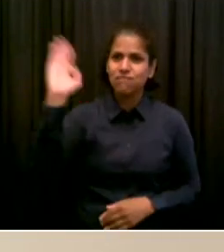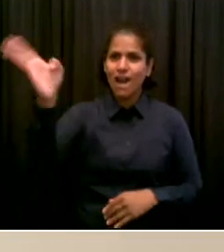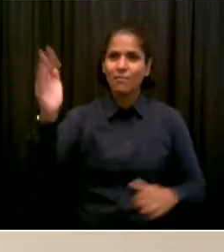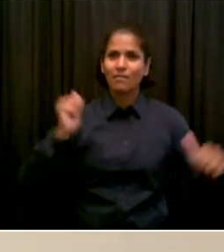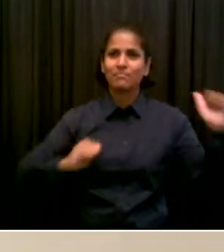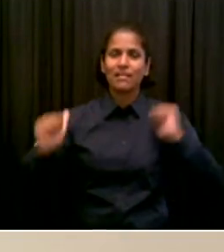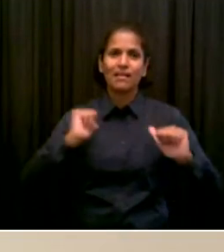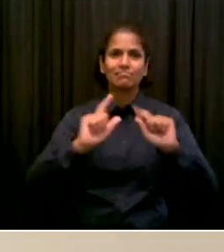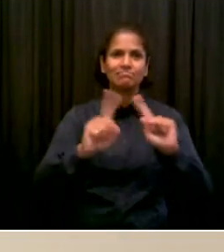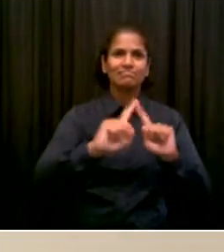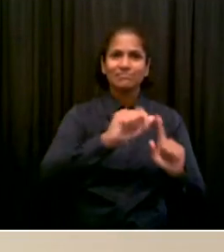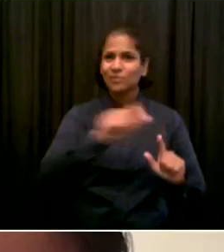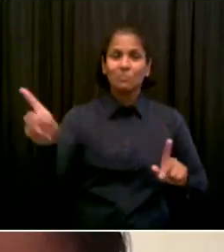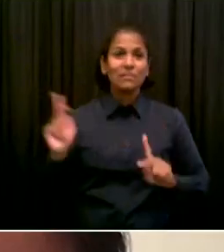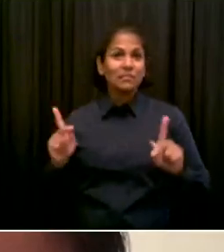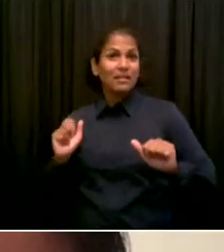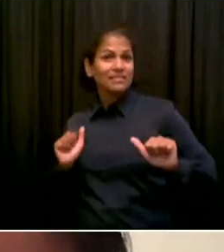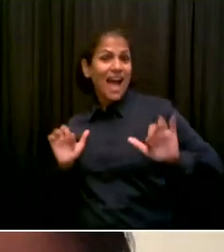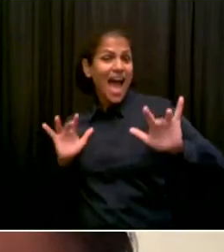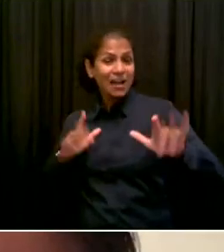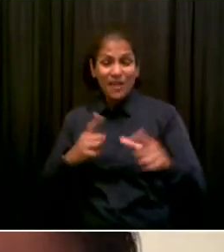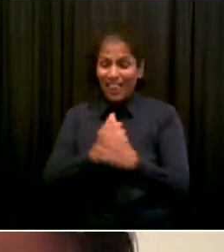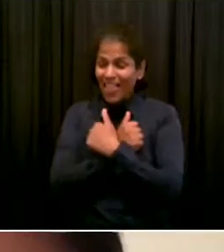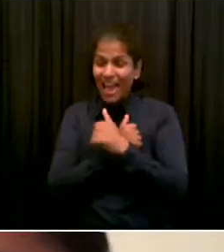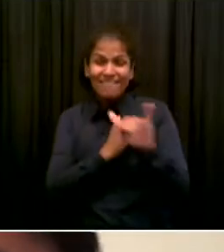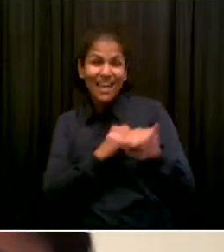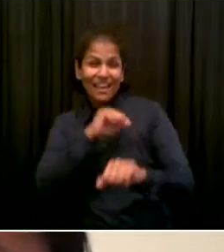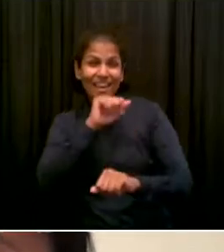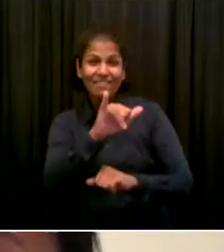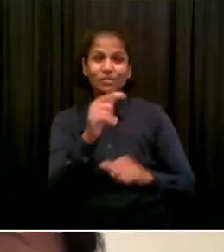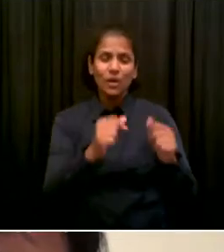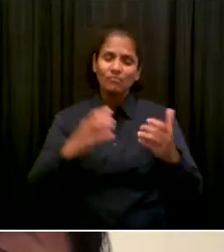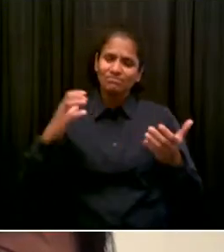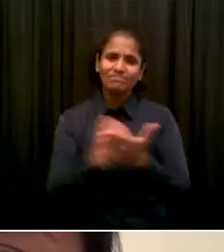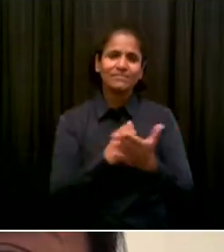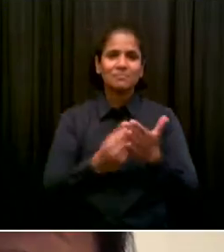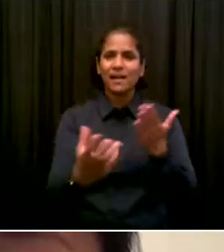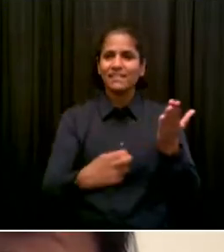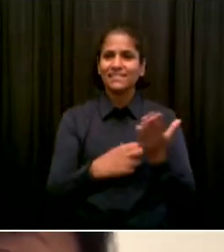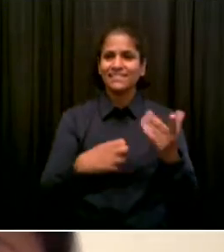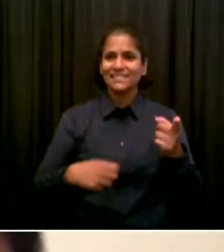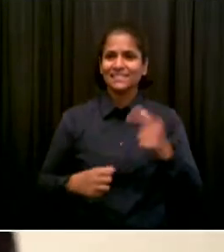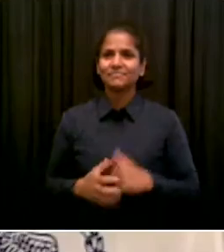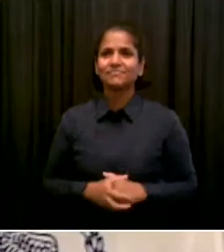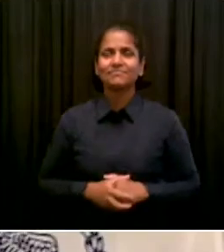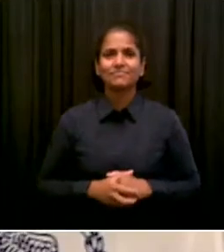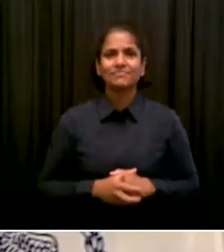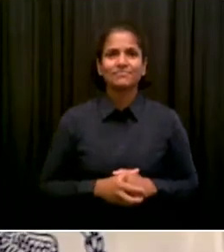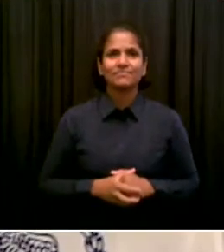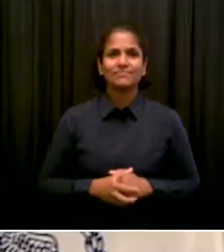CURTAIN UP TO SIGNAL THAT THEY HAVE REOPENED FOR BROADWAY.